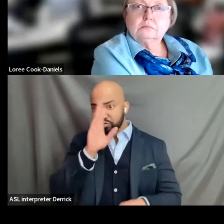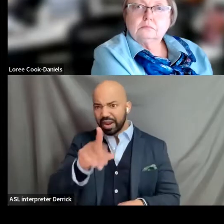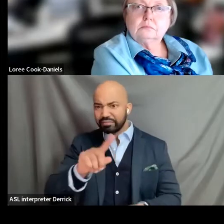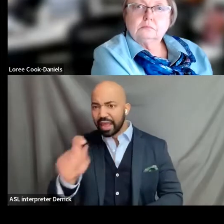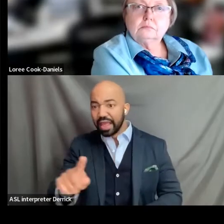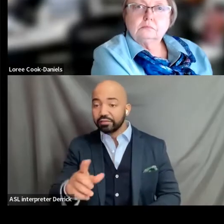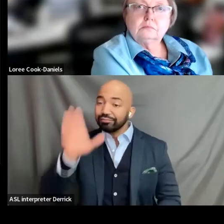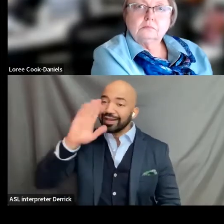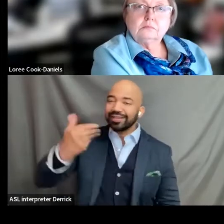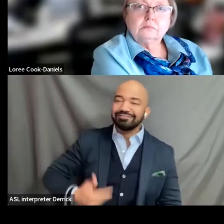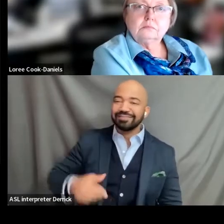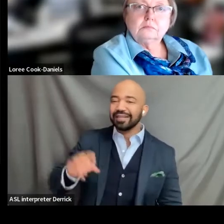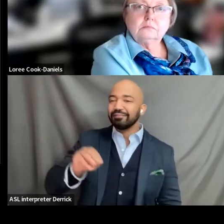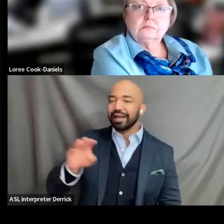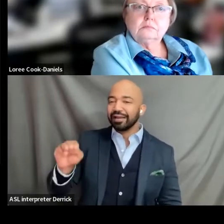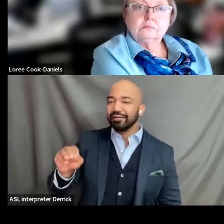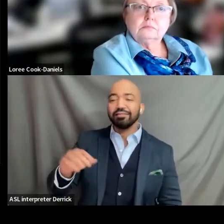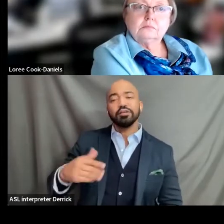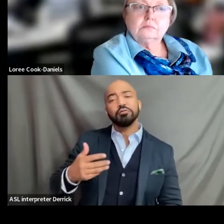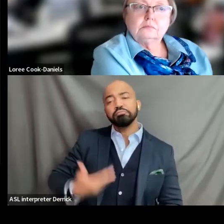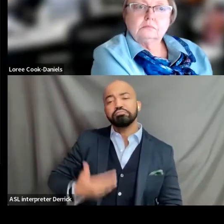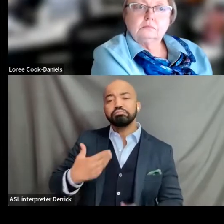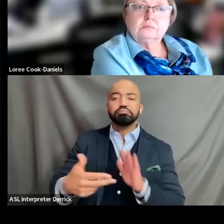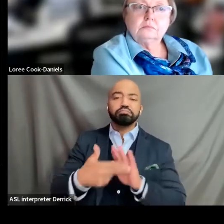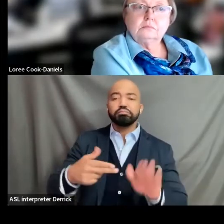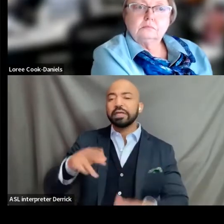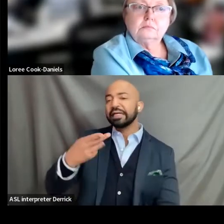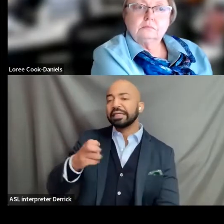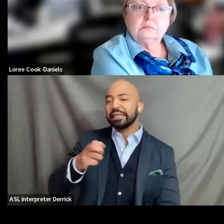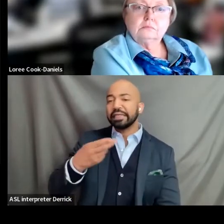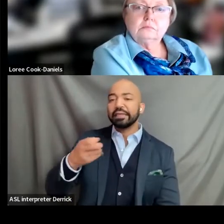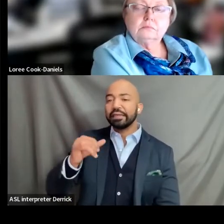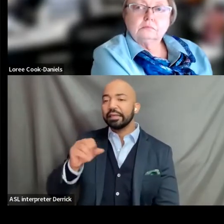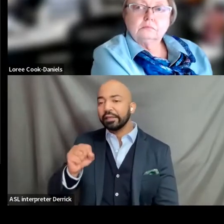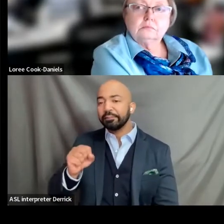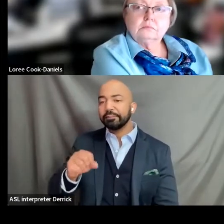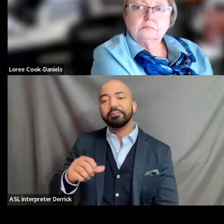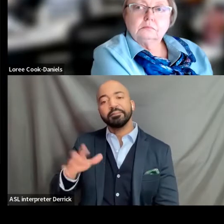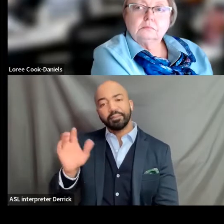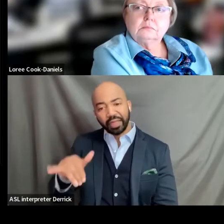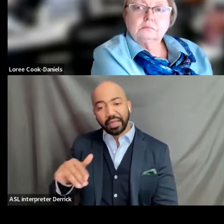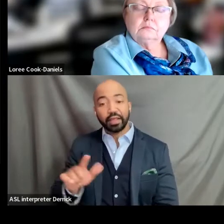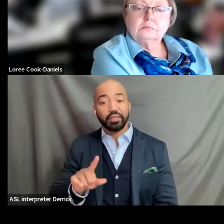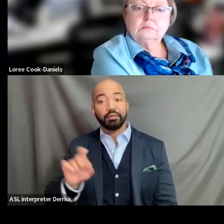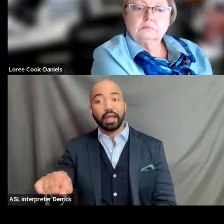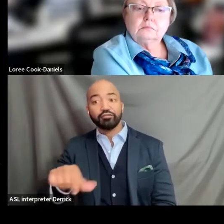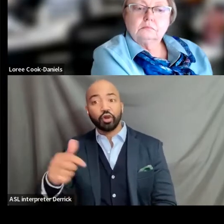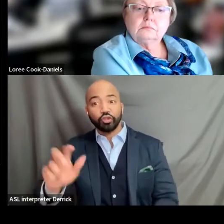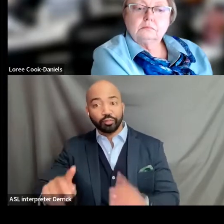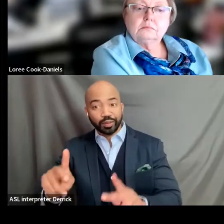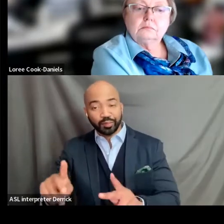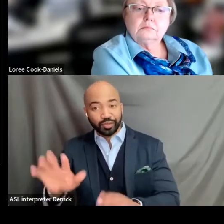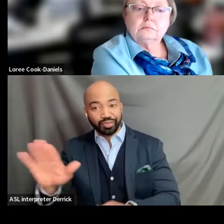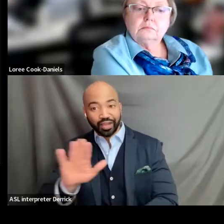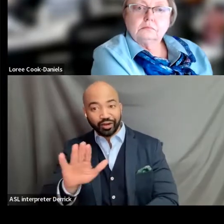You know, "Hi I'm michael, I use he, him, his pronouns." And asking folks what their pronouns are or we could have things on our name badges